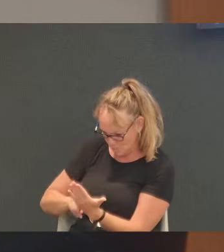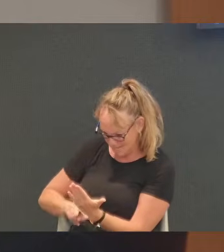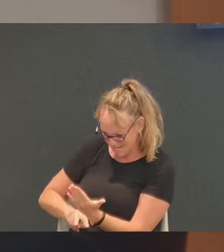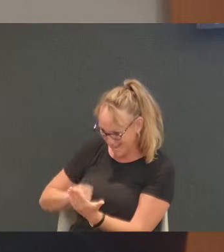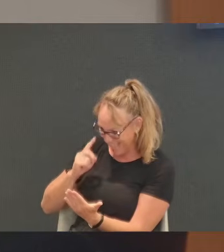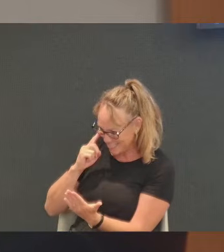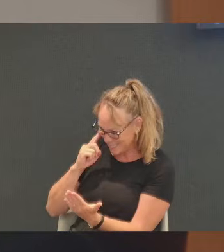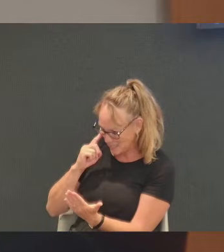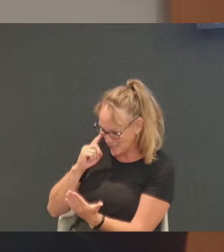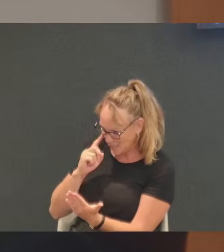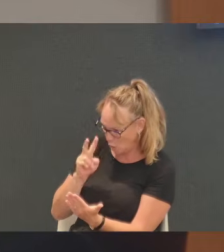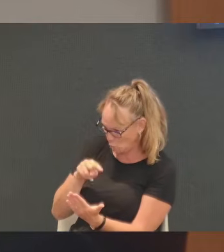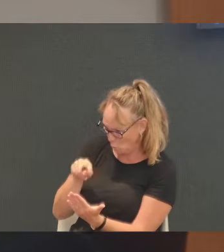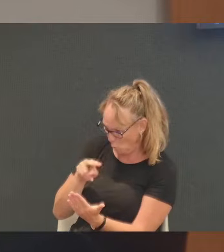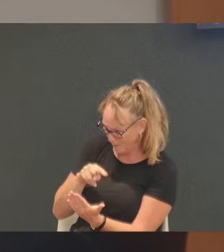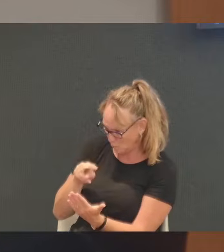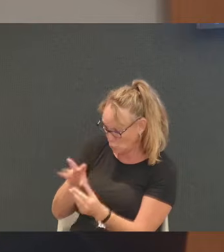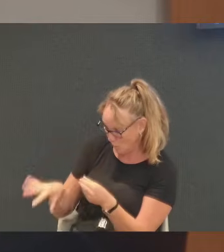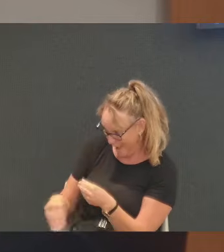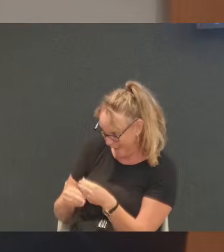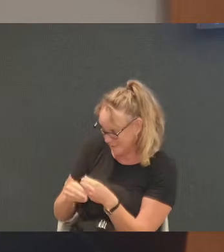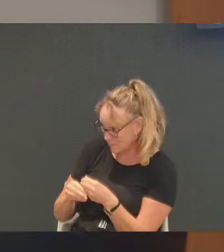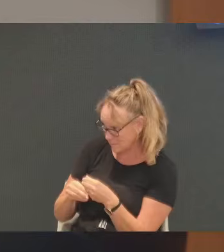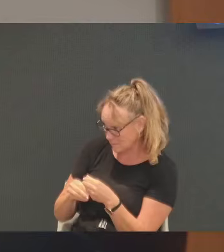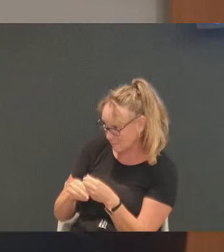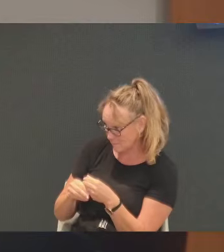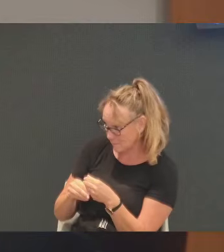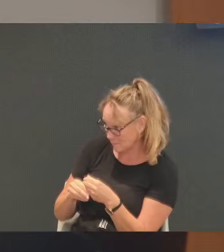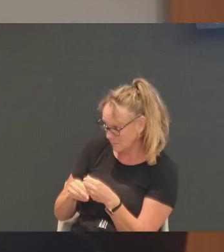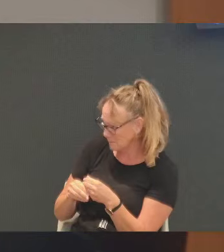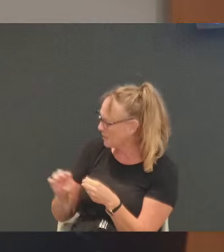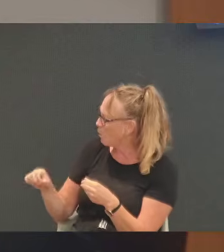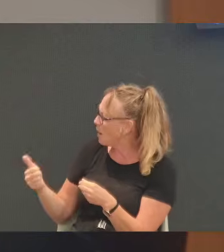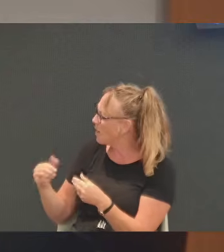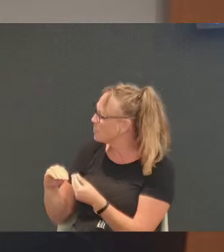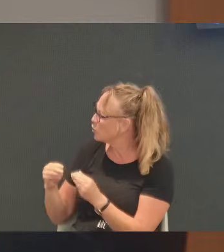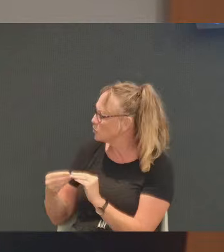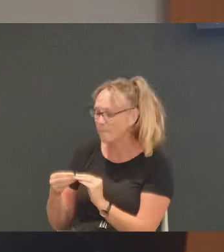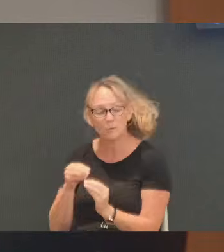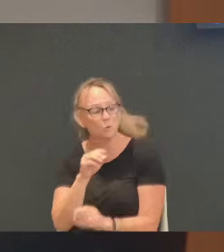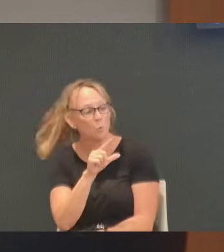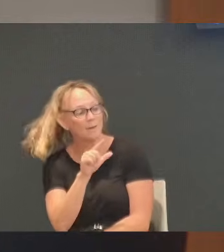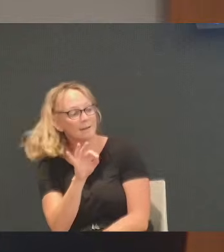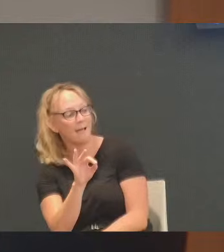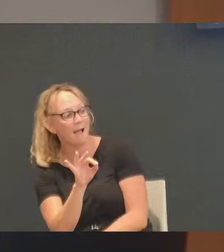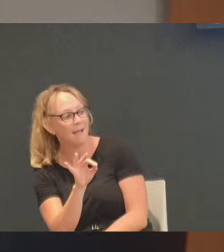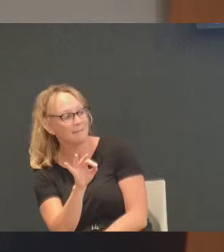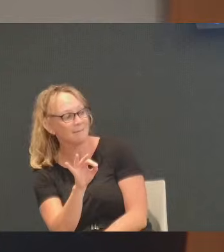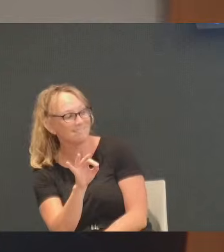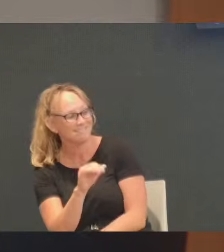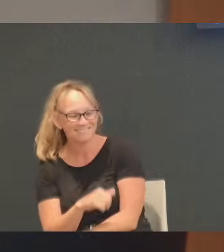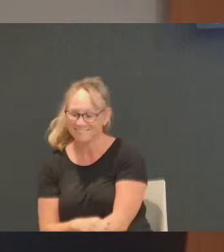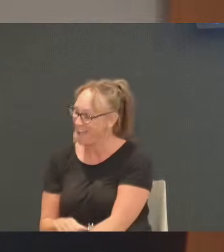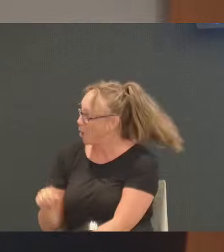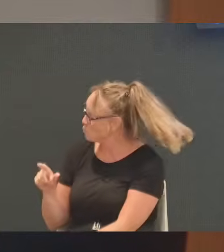number 22 is an addition. The other number Commissioner 29 29. and that looks like it's